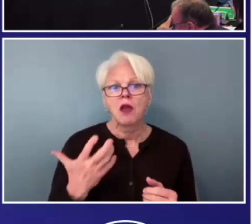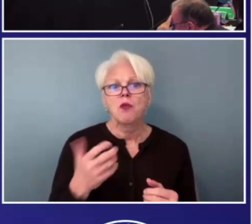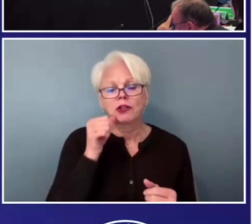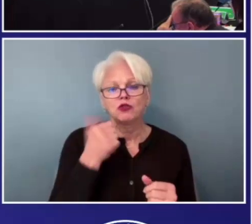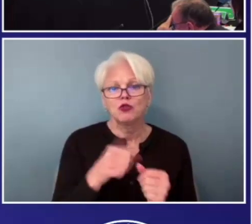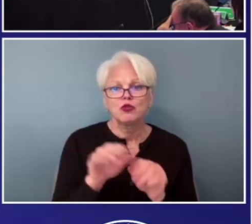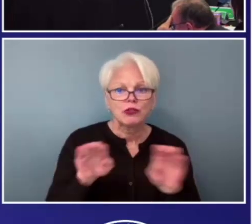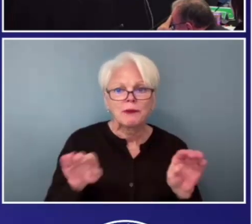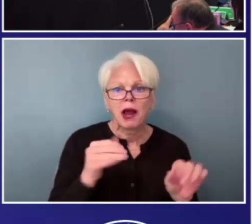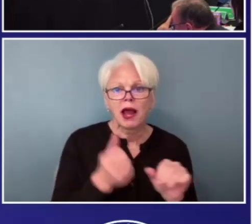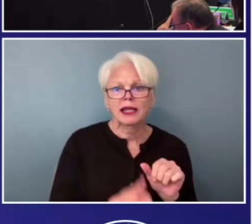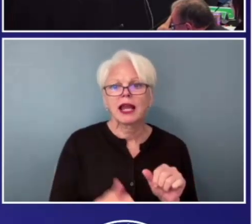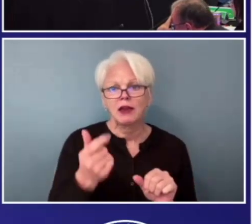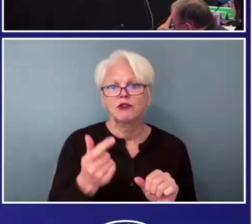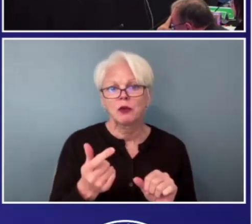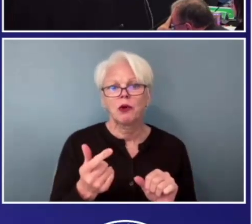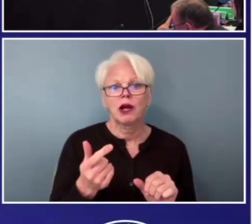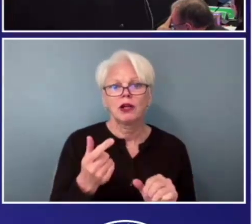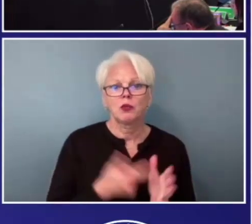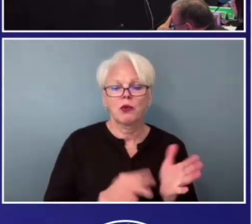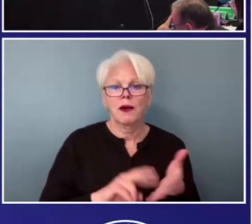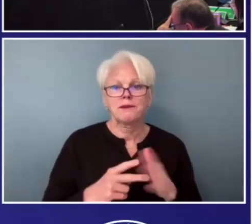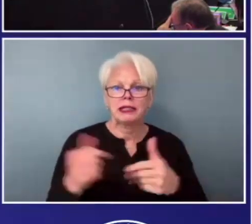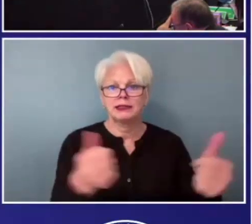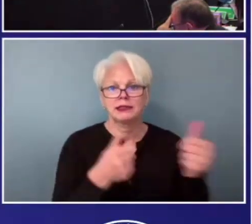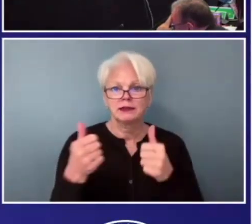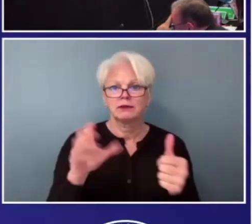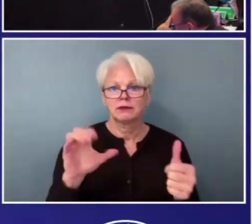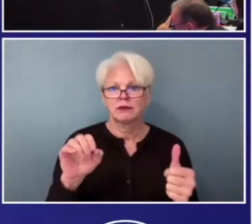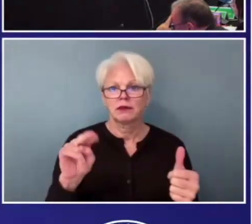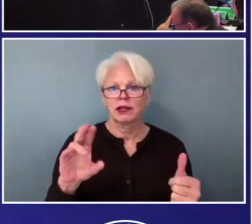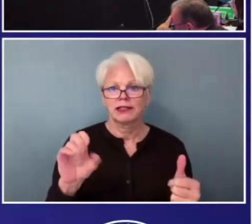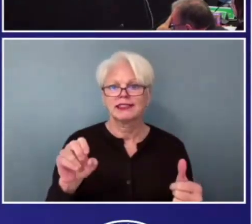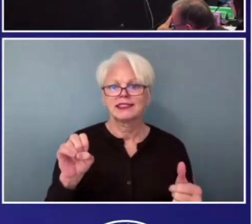everybody what consensus means in the context of this negotiation.